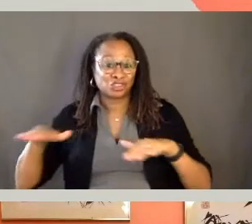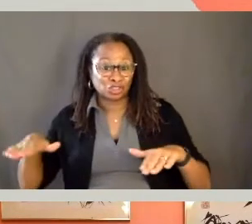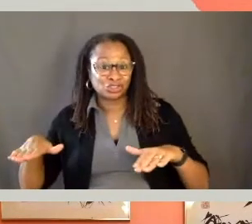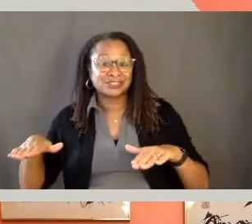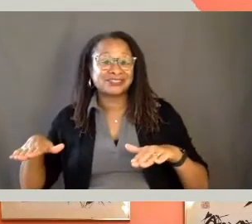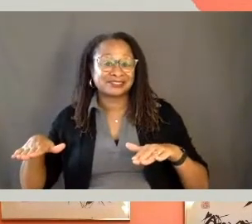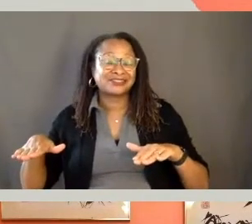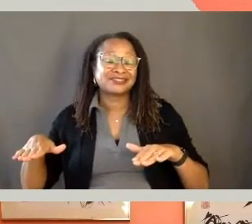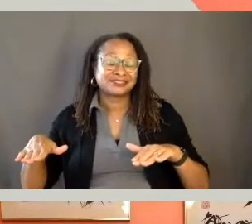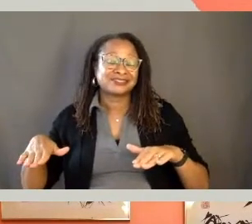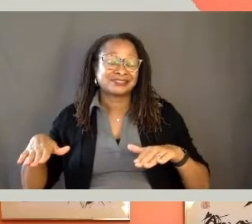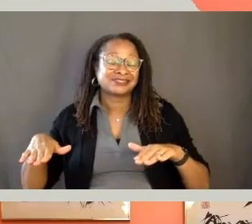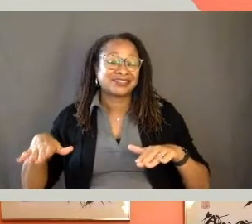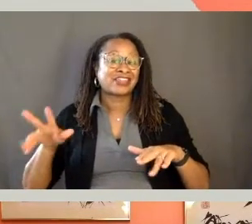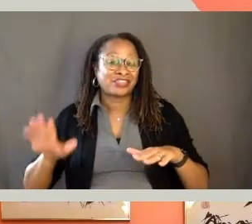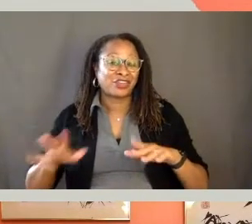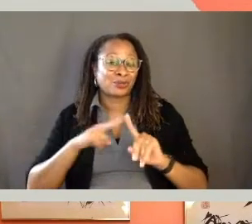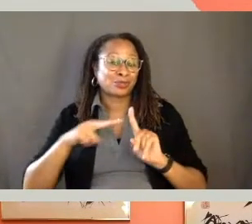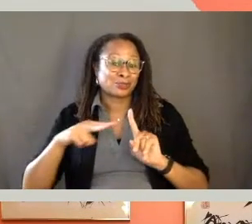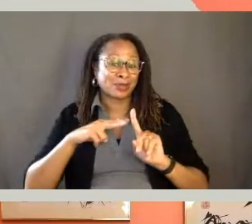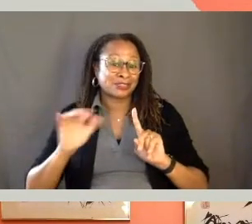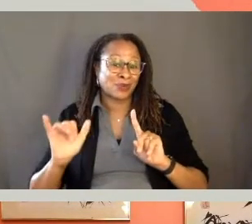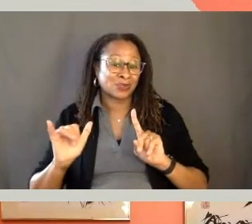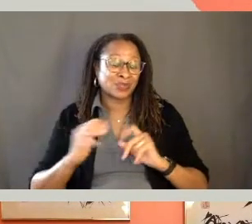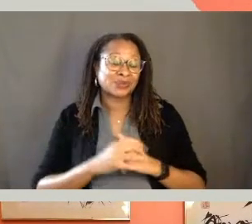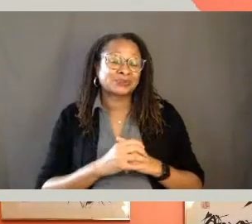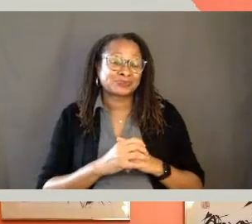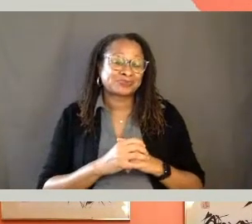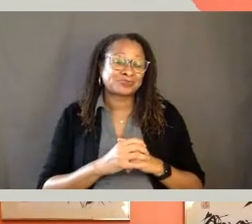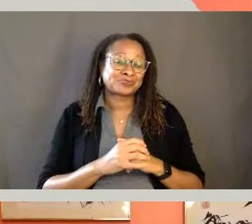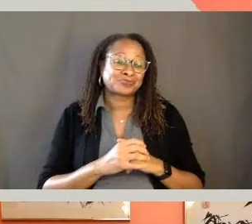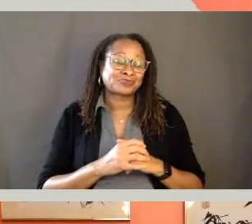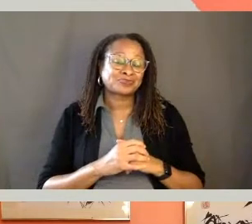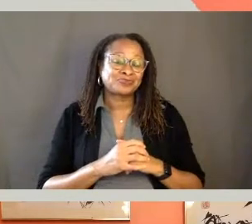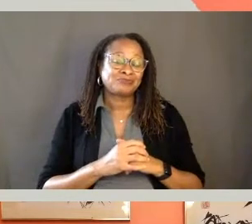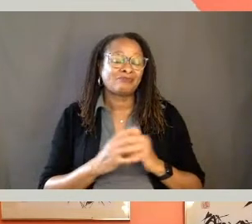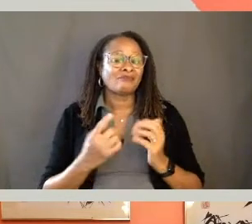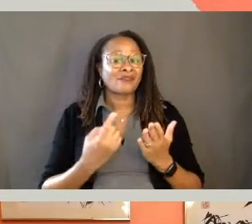You know, historically there's been a lot of